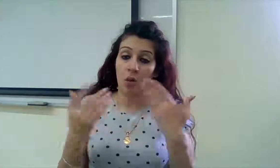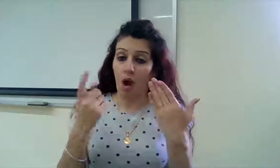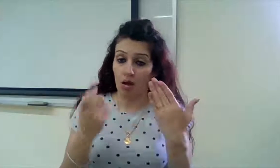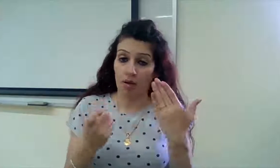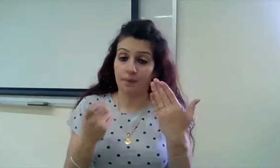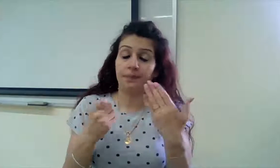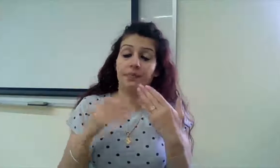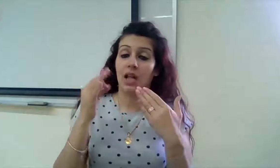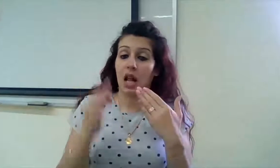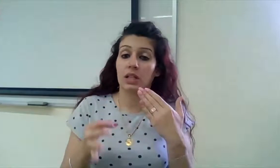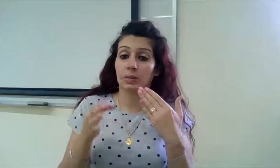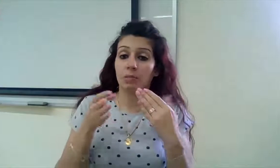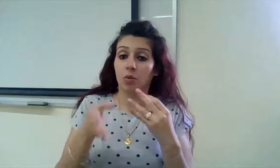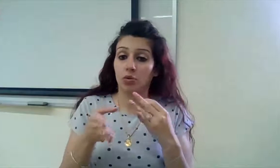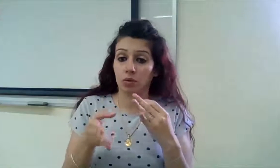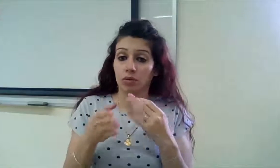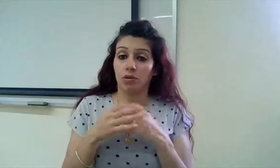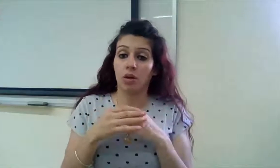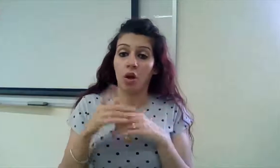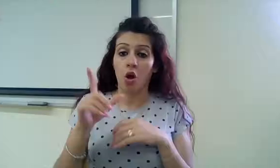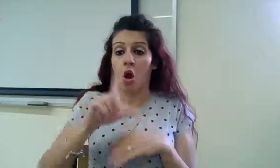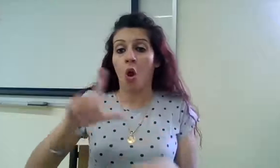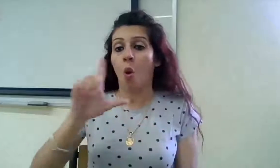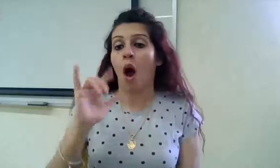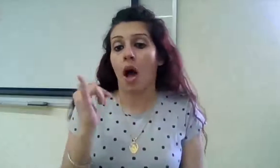of help here because we send me to develop proper content